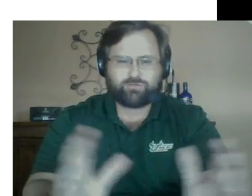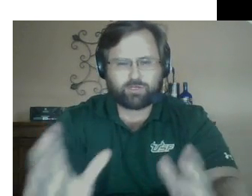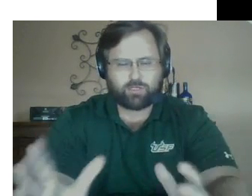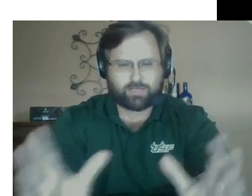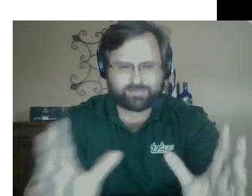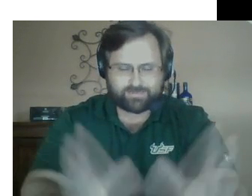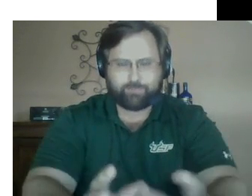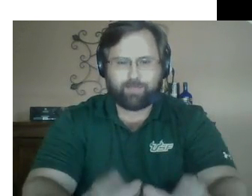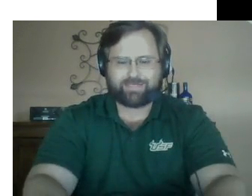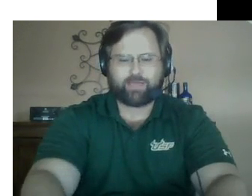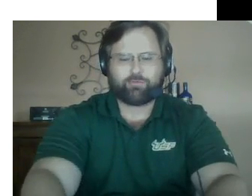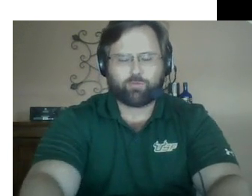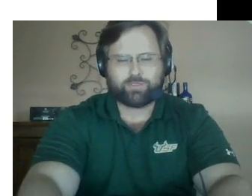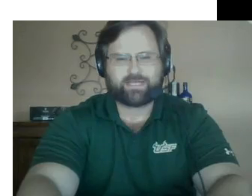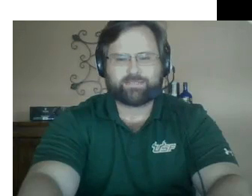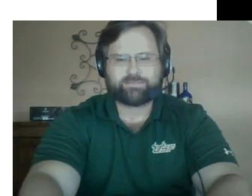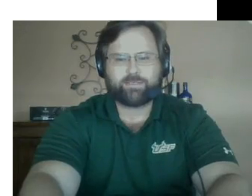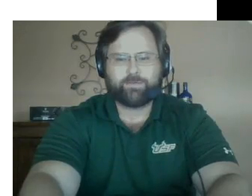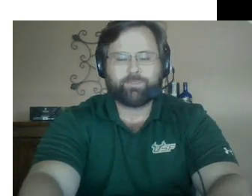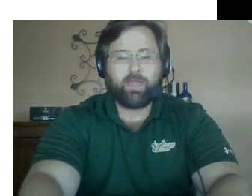clauses combined together in one sentence